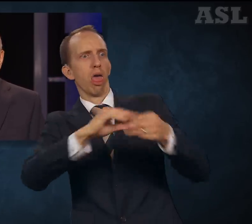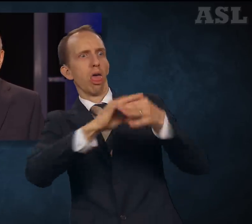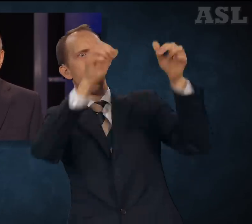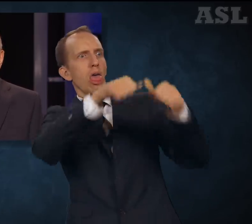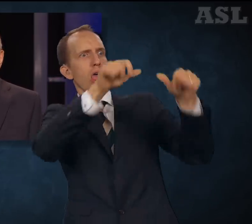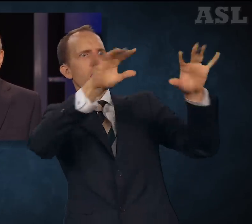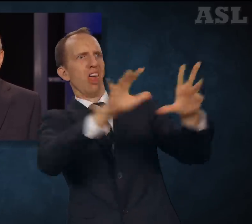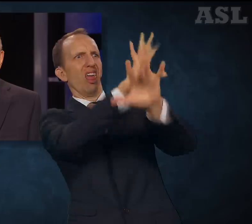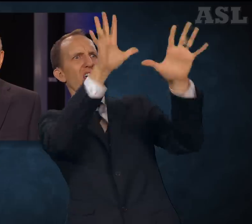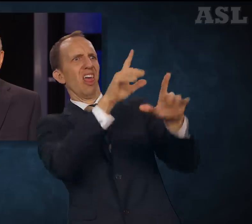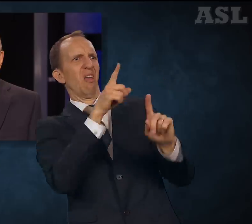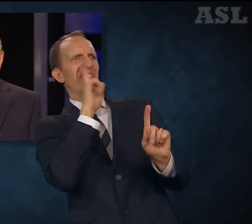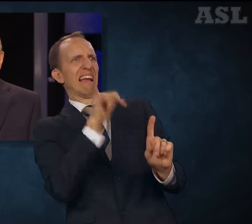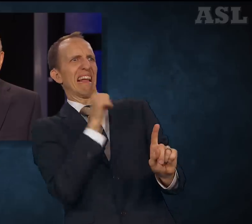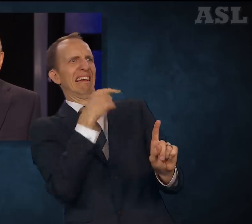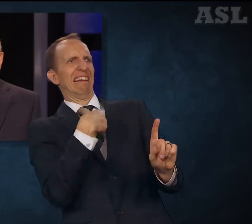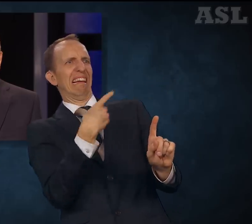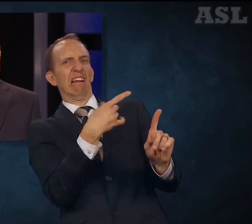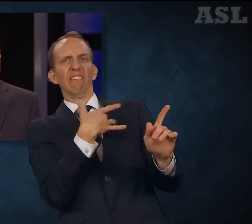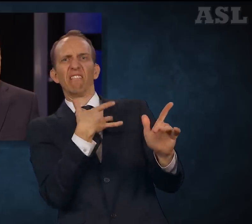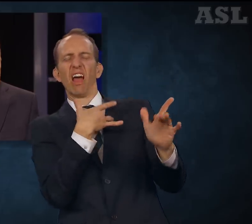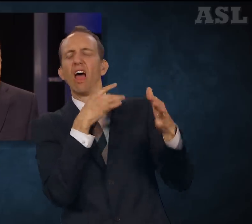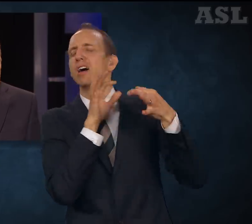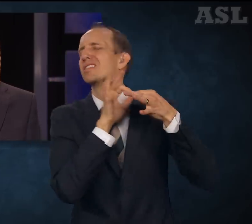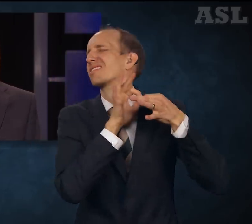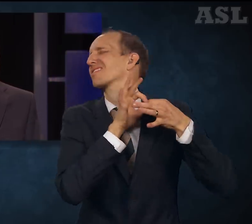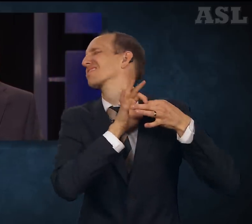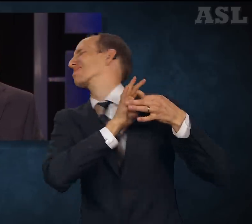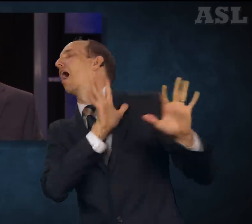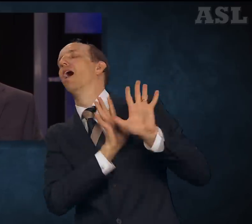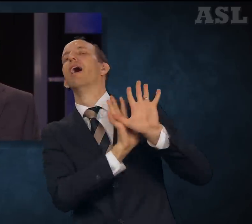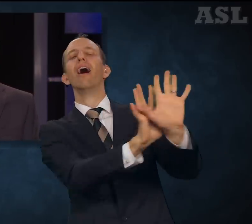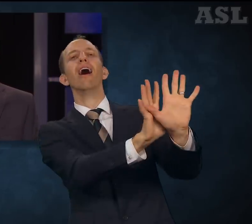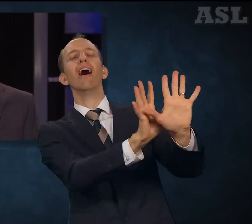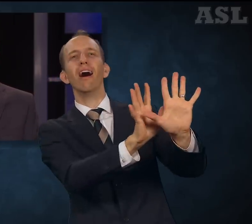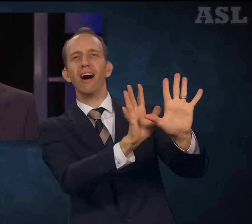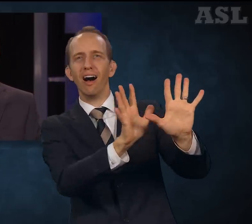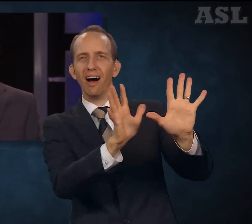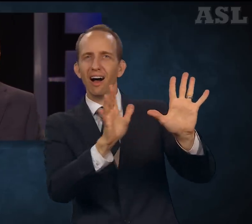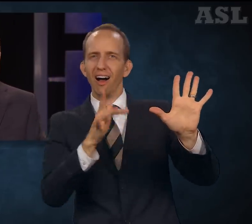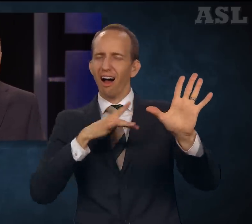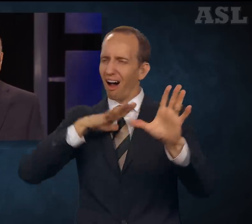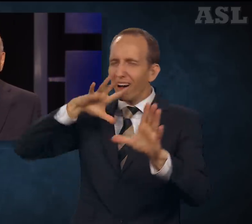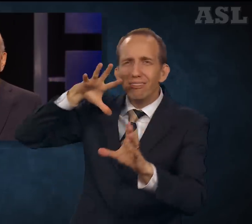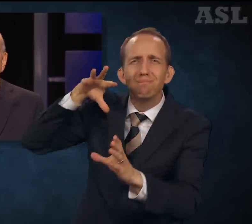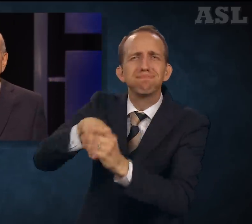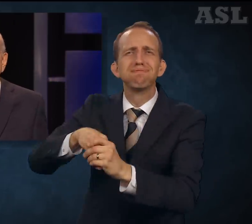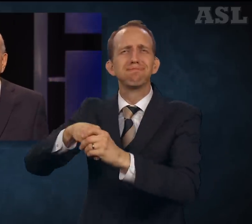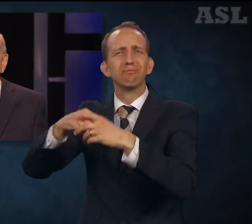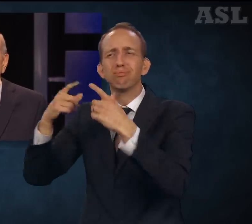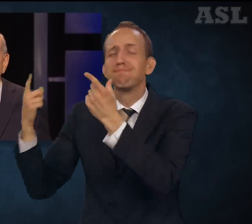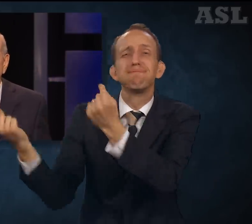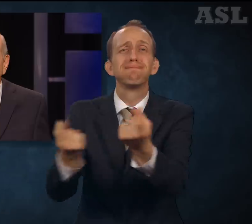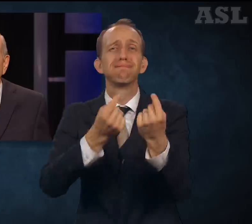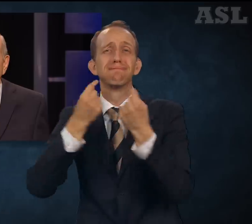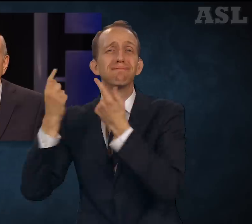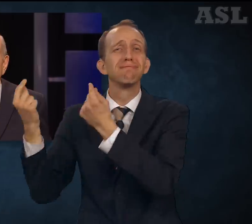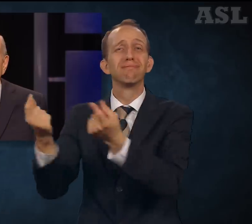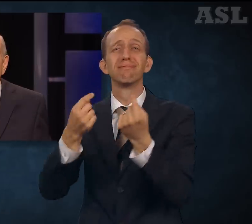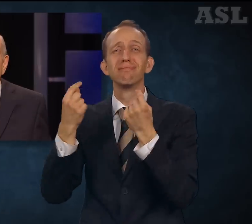FREE FROM THE FAKE LIFE THAT SOCIAL MEDIA CREATES.